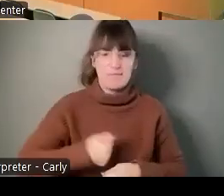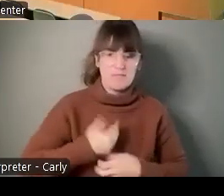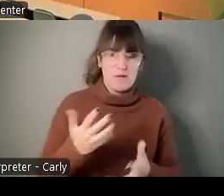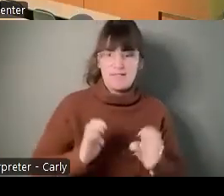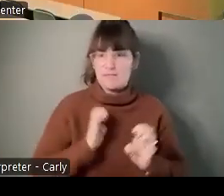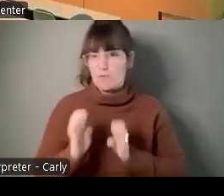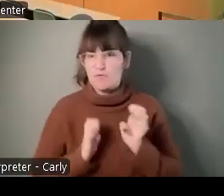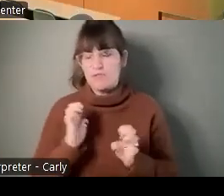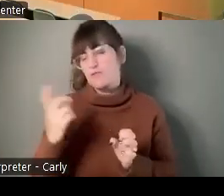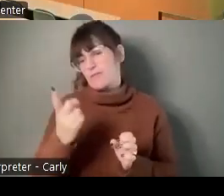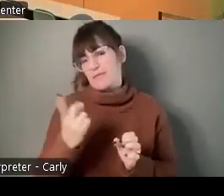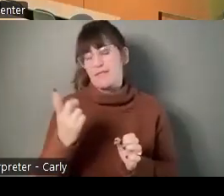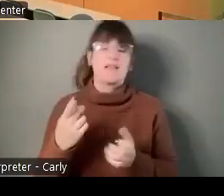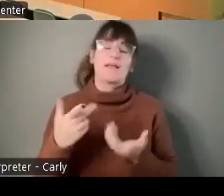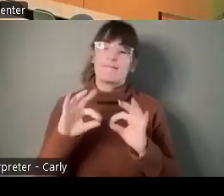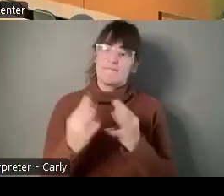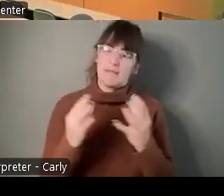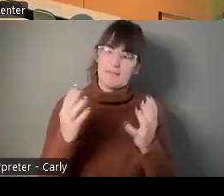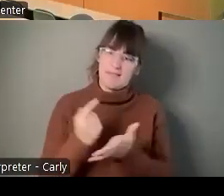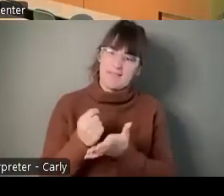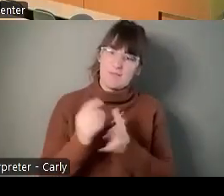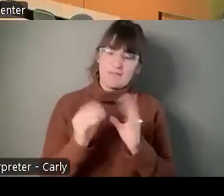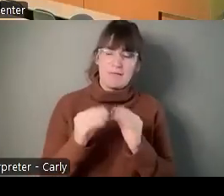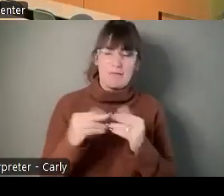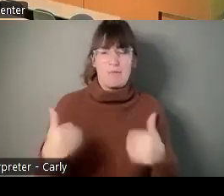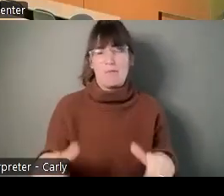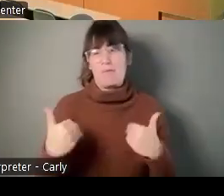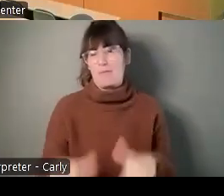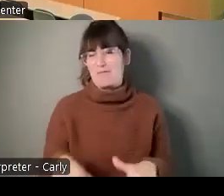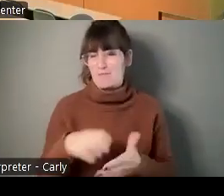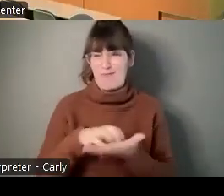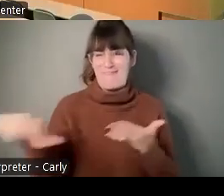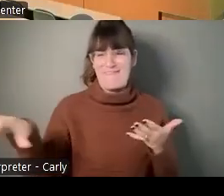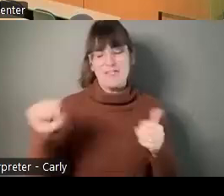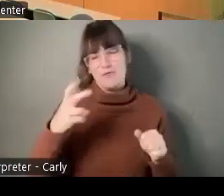to some family therapy sessions that are pretty brutal and so I can see this going arrive for